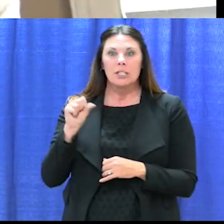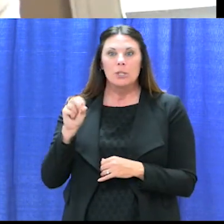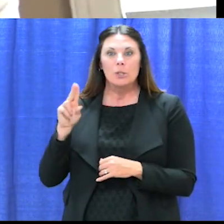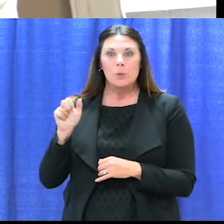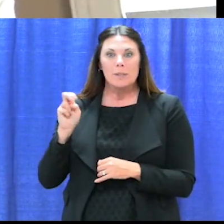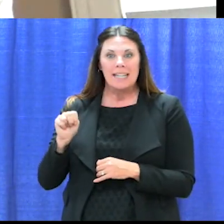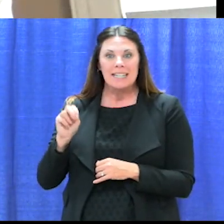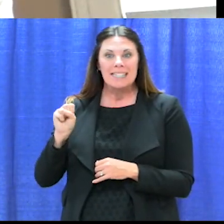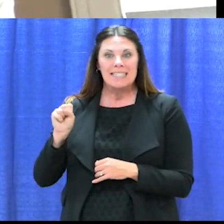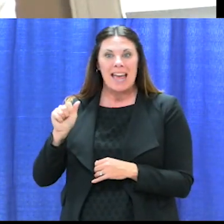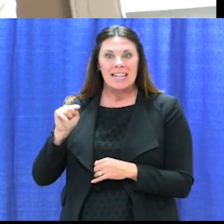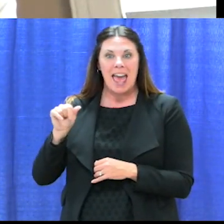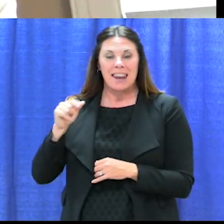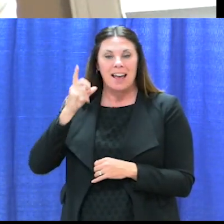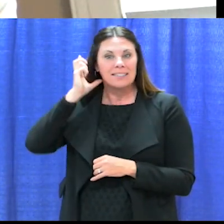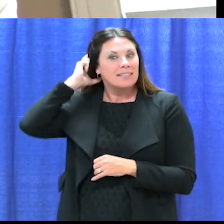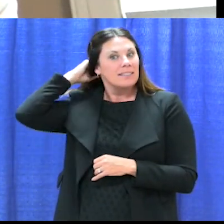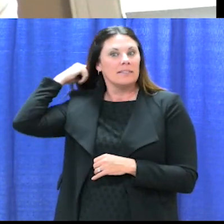is that correct?